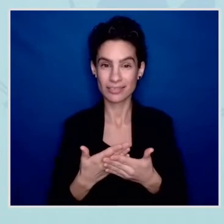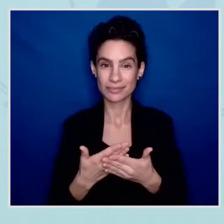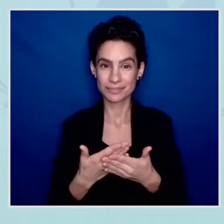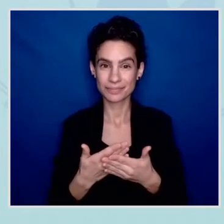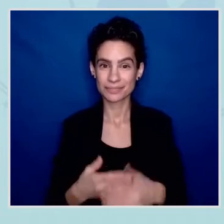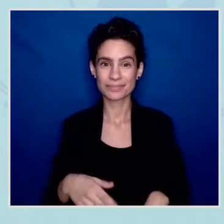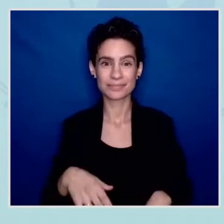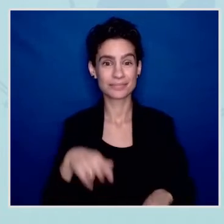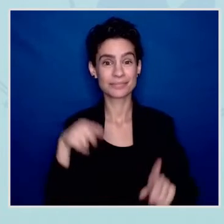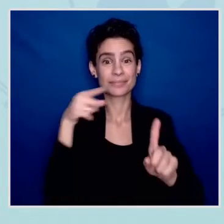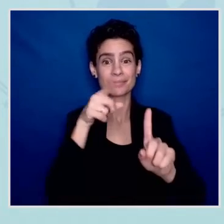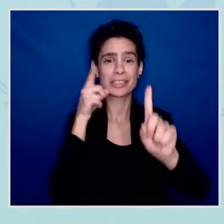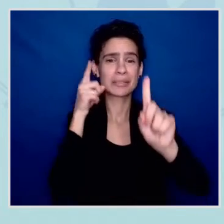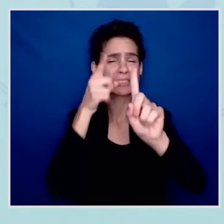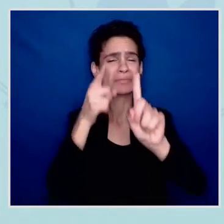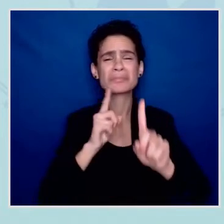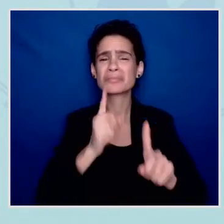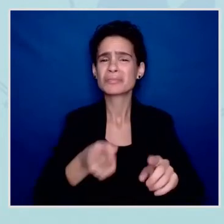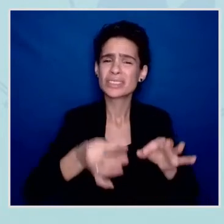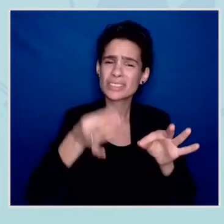AND AMERICAN BUSINESSES TO